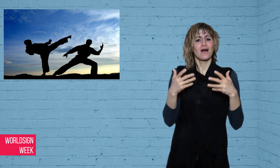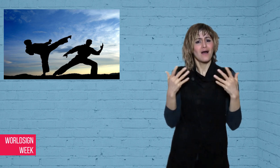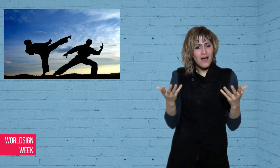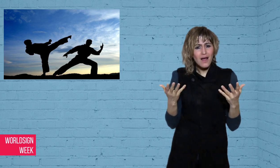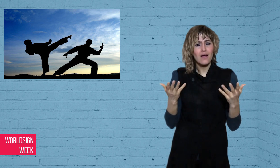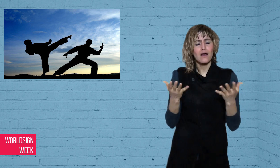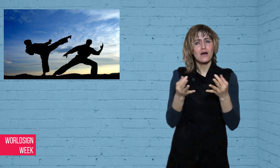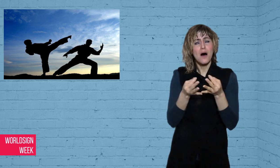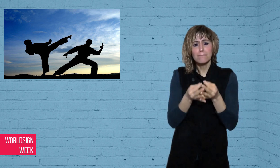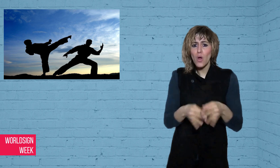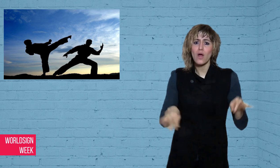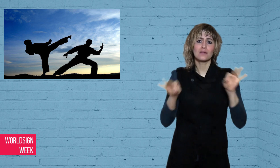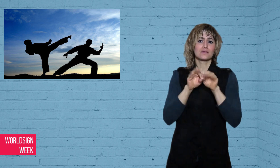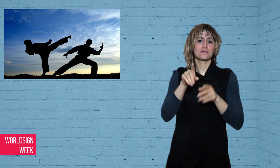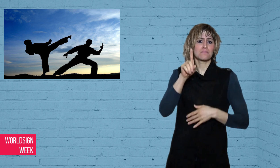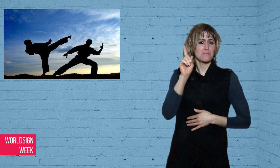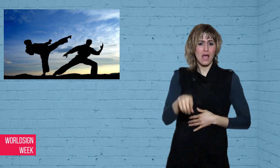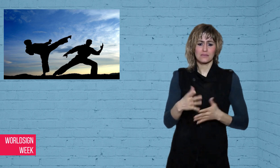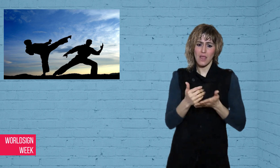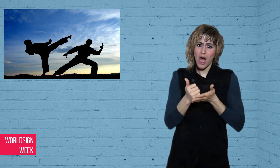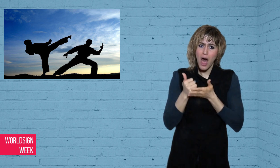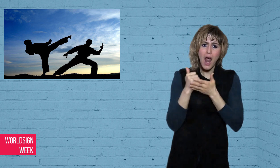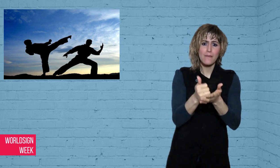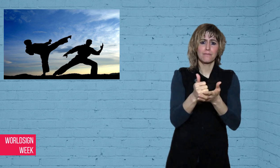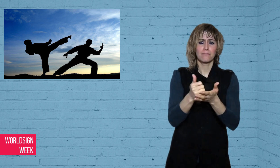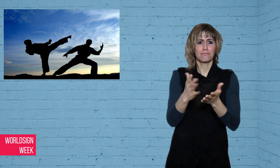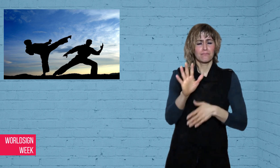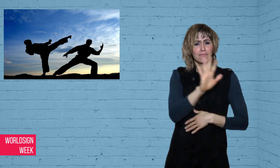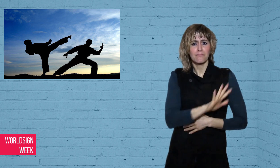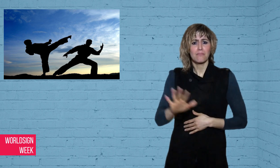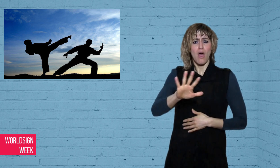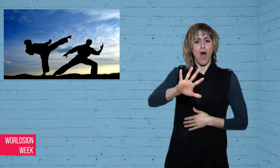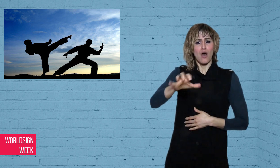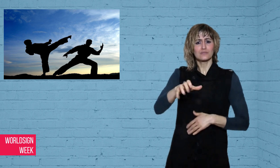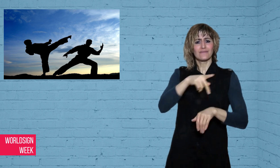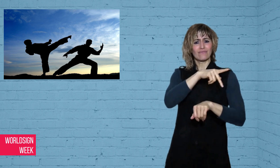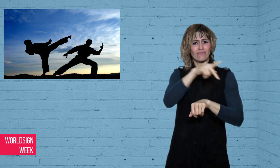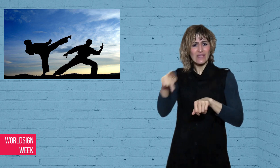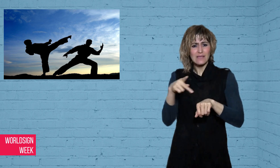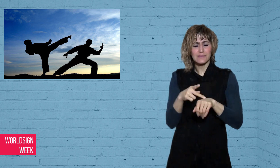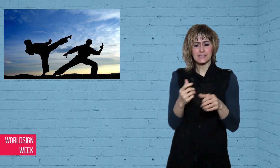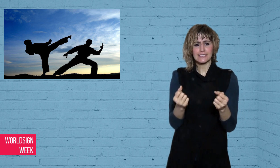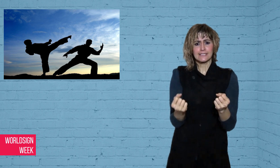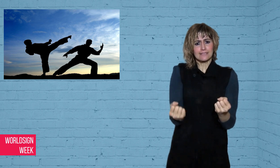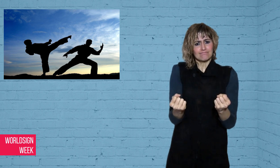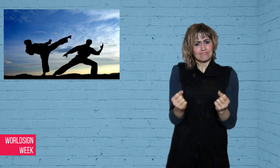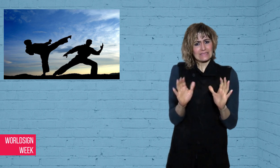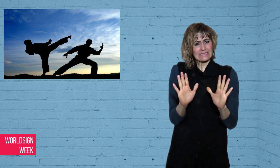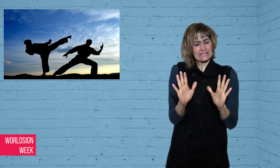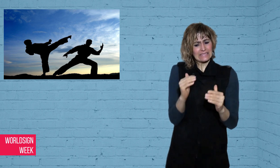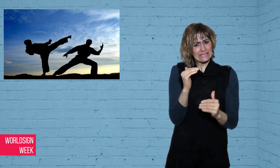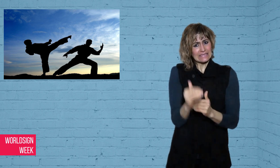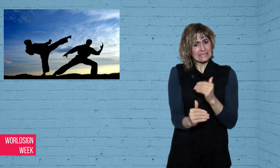all was to preserve the nation.